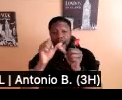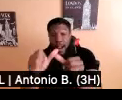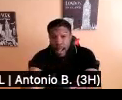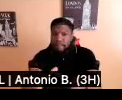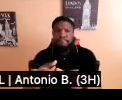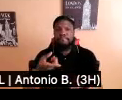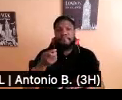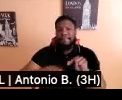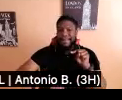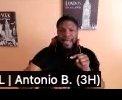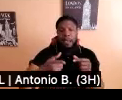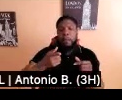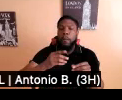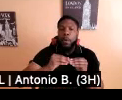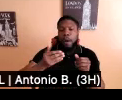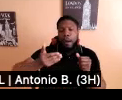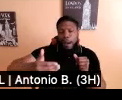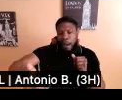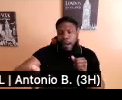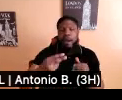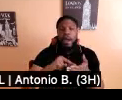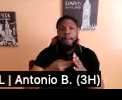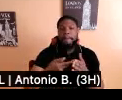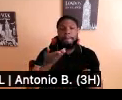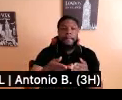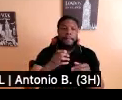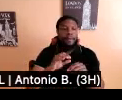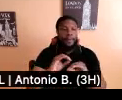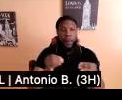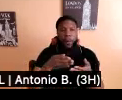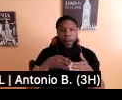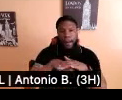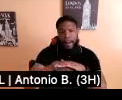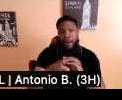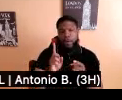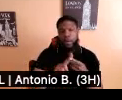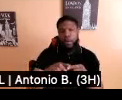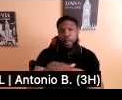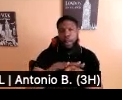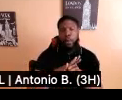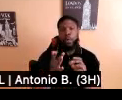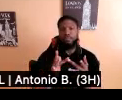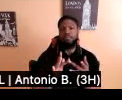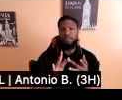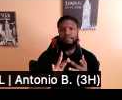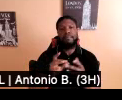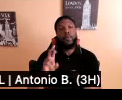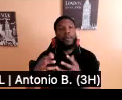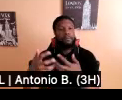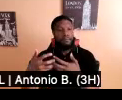not have access to the local area network or the kiosk for syncing for several days. We want to be